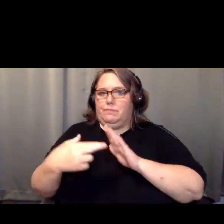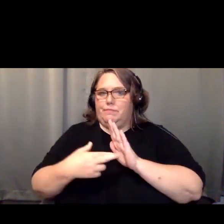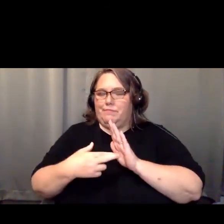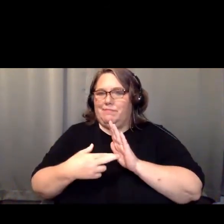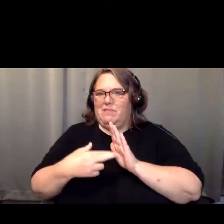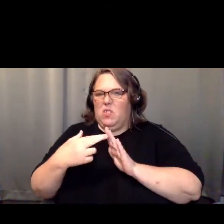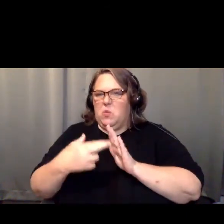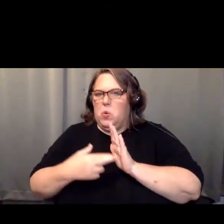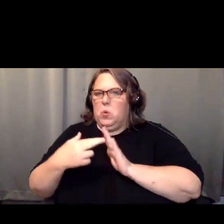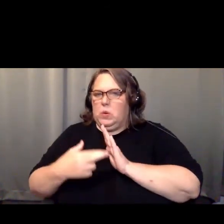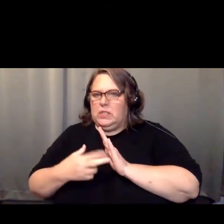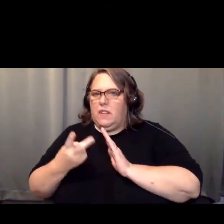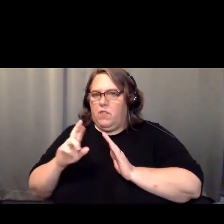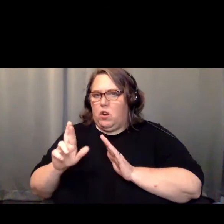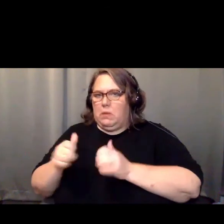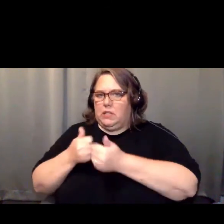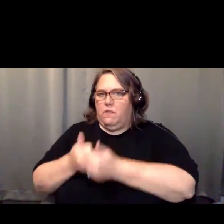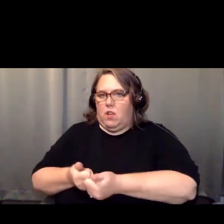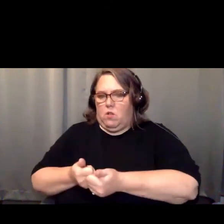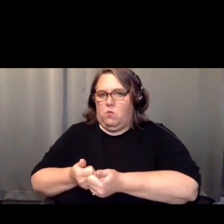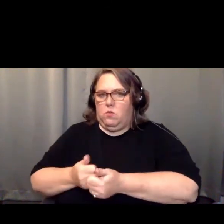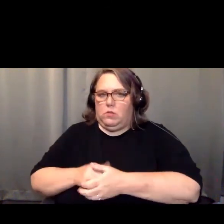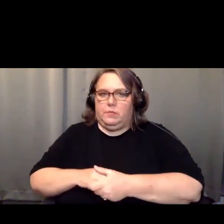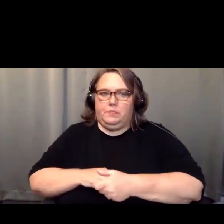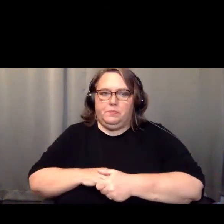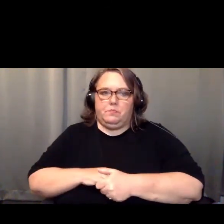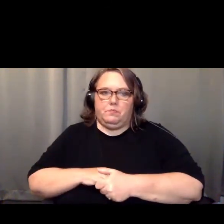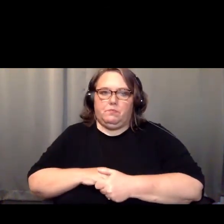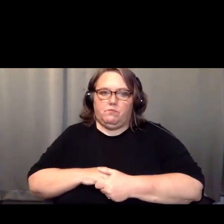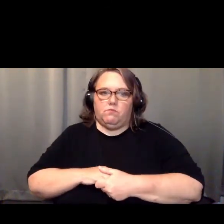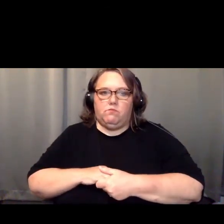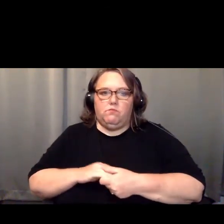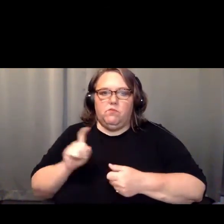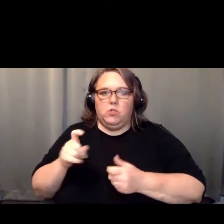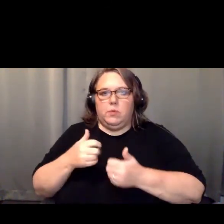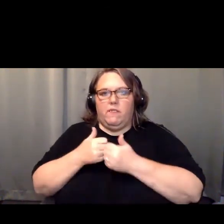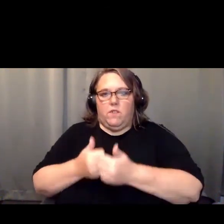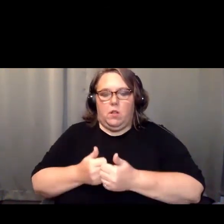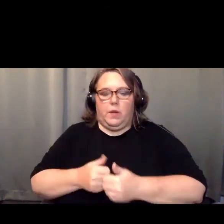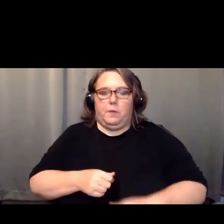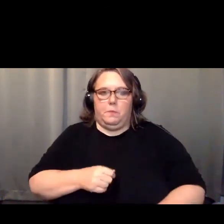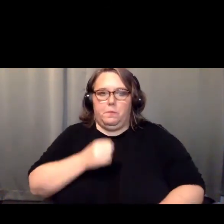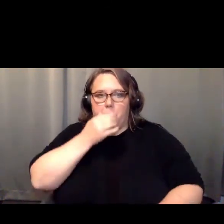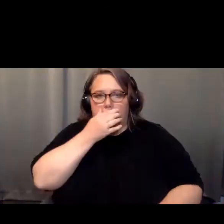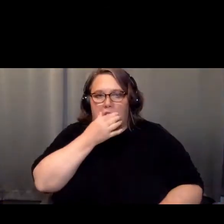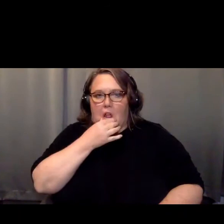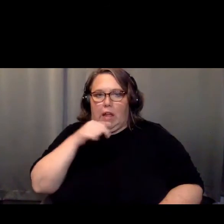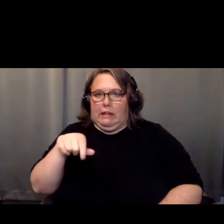the vocational rehabilitation services as far as the law, that they're supposed to be following in the state of Texas.